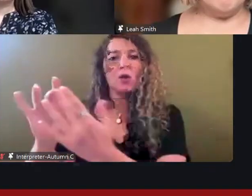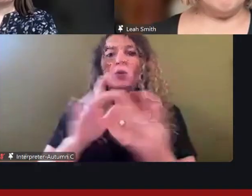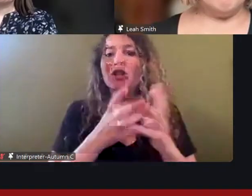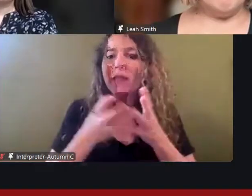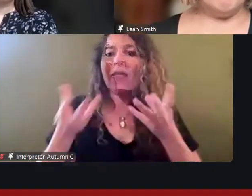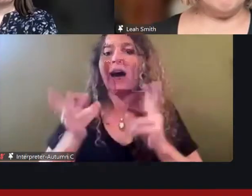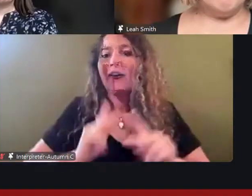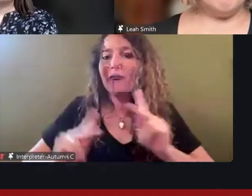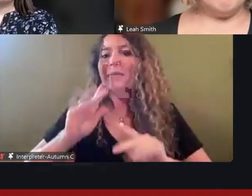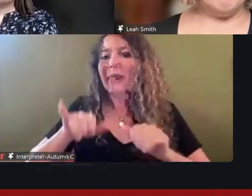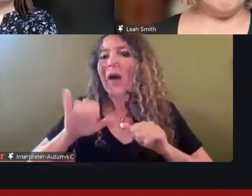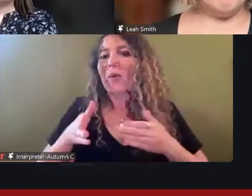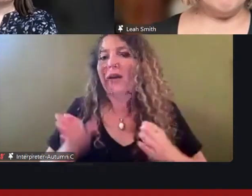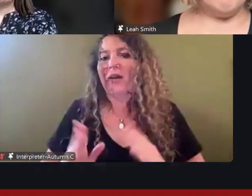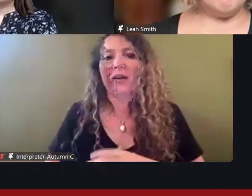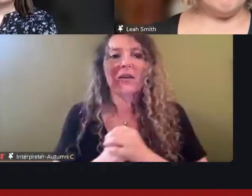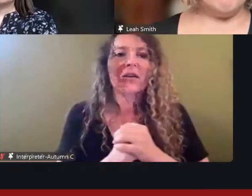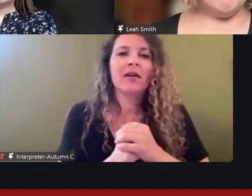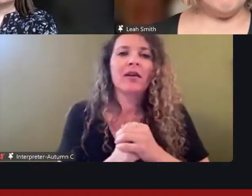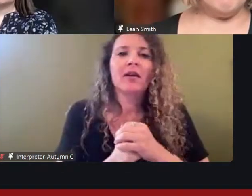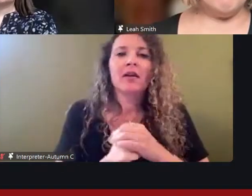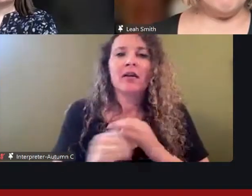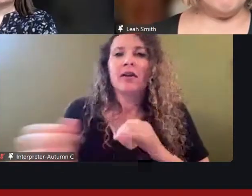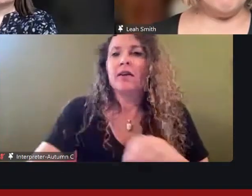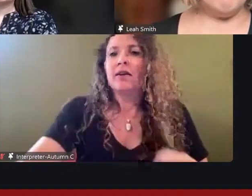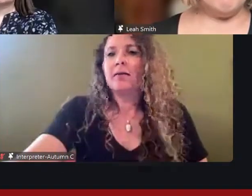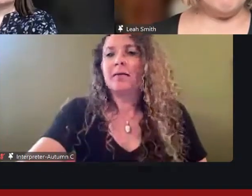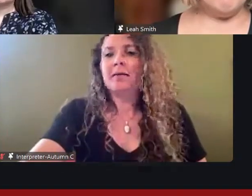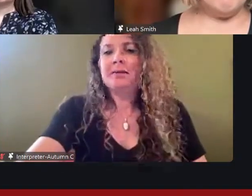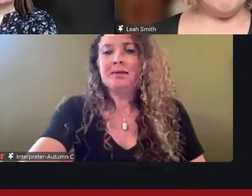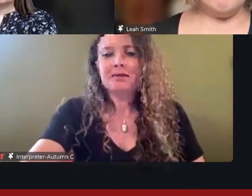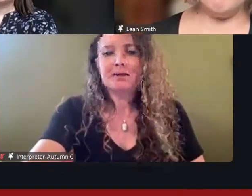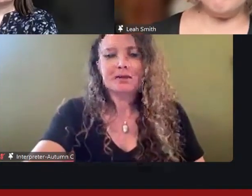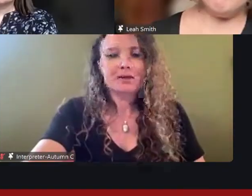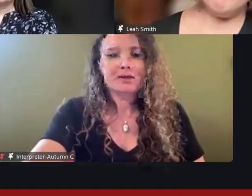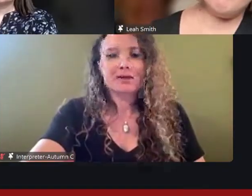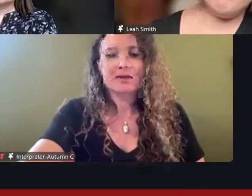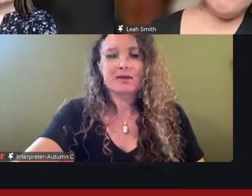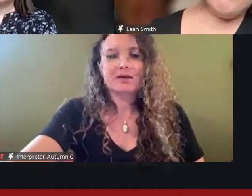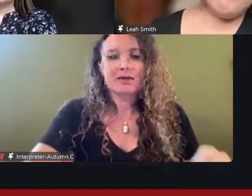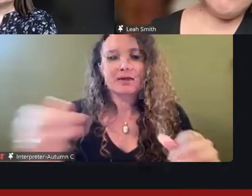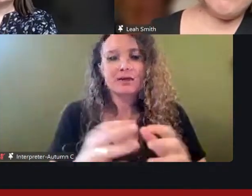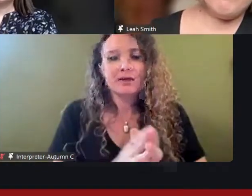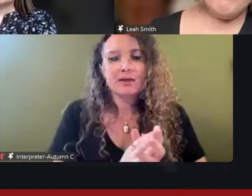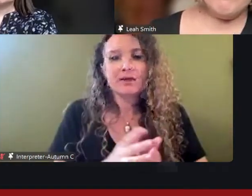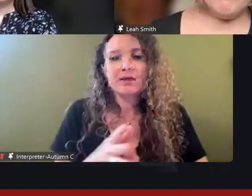Absolutely. Yeah. I think, Ally, you touched on this on part of the beginning of your talk.